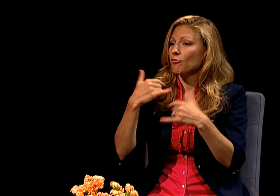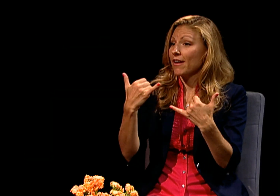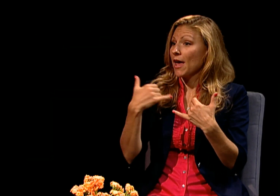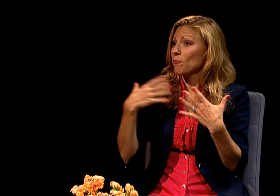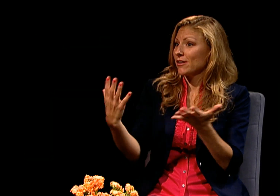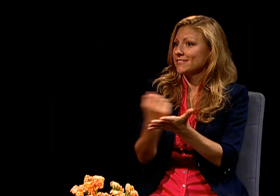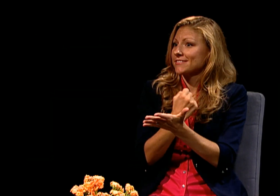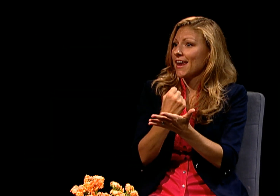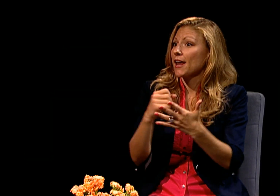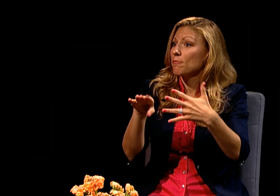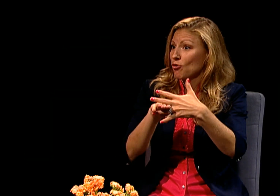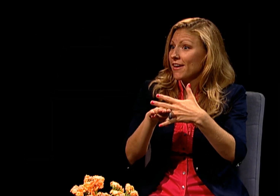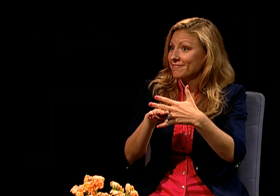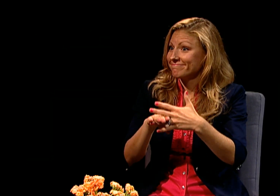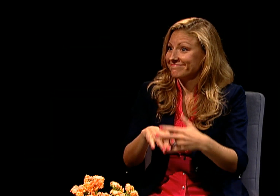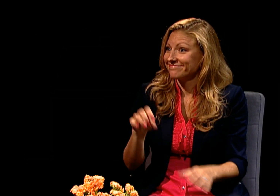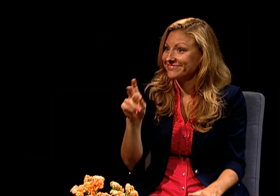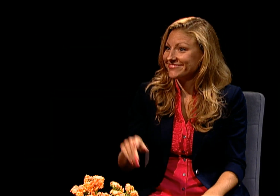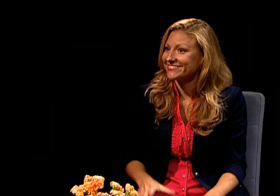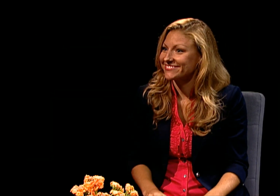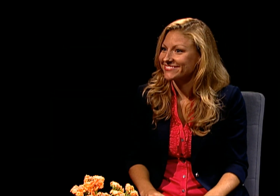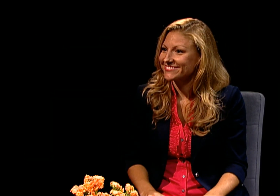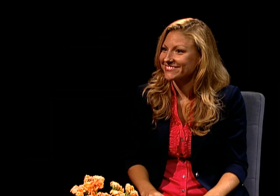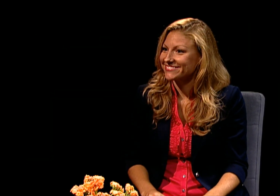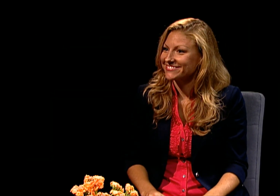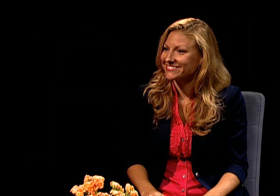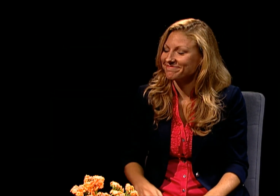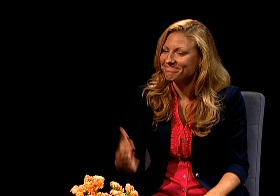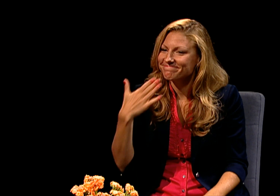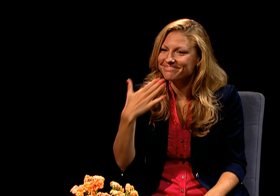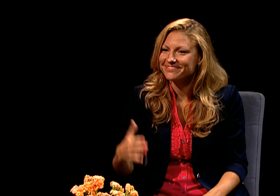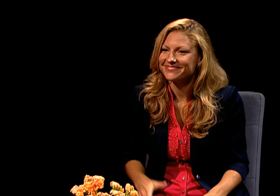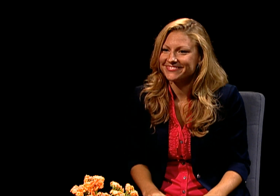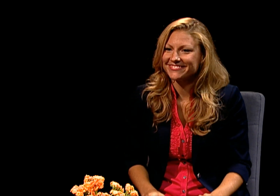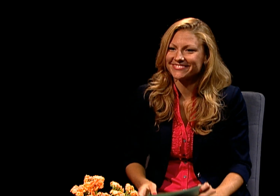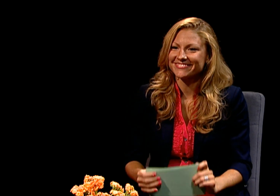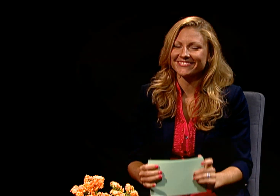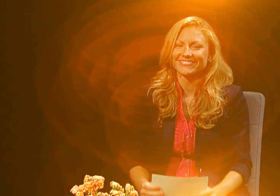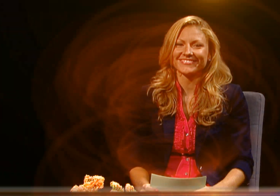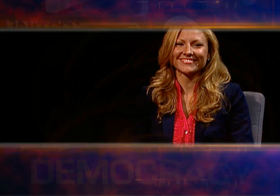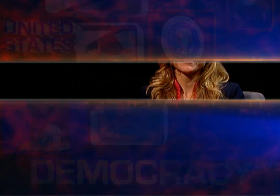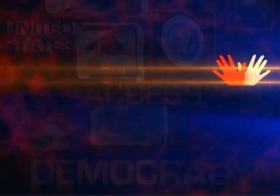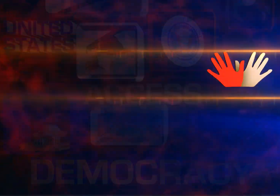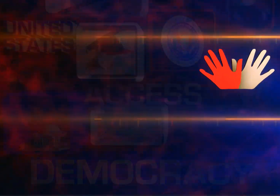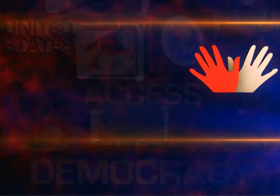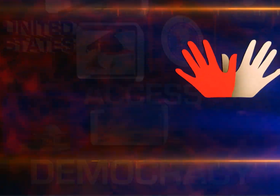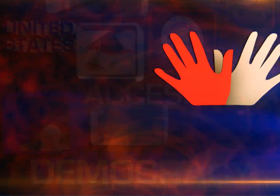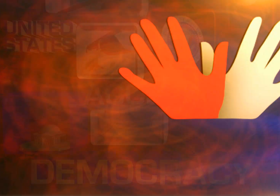GREAT. THANK YOU FOR ALL THE INFORMATION. WE'RE GONNA GO AHEAD AND TAKE A BREAK NOW IF YOU DON'T MIND. OKAY. THANKS. THANK YOU.